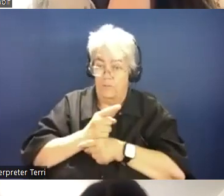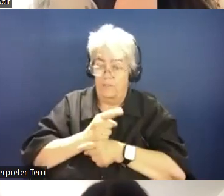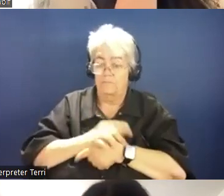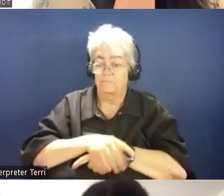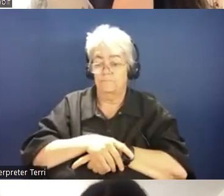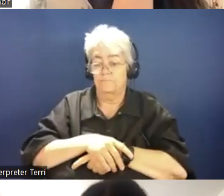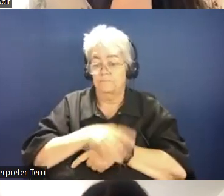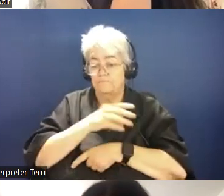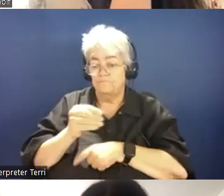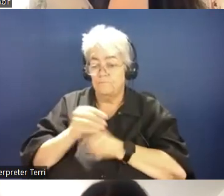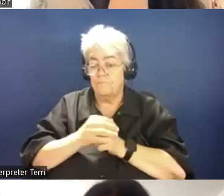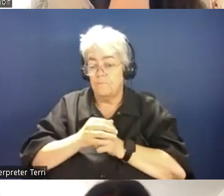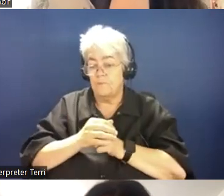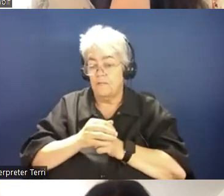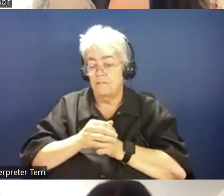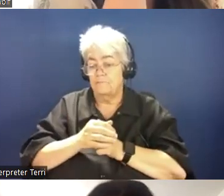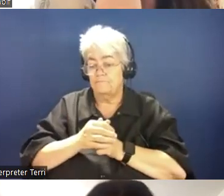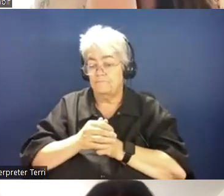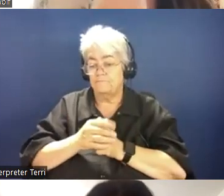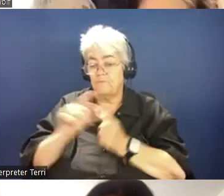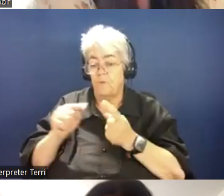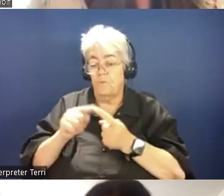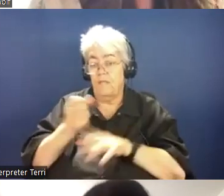And that when placing a child that there were different factors